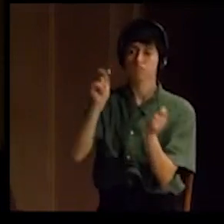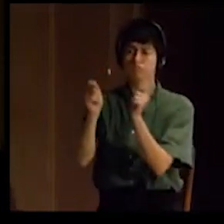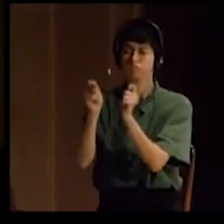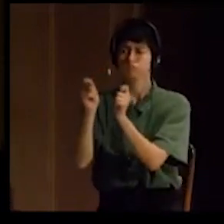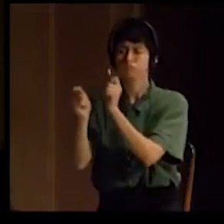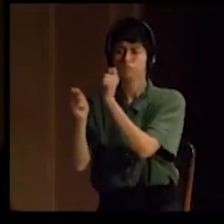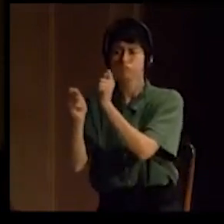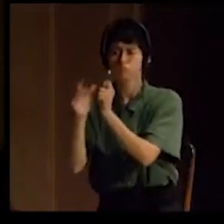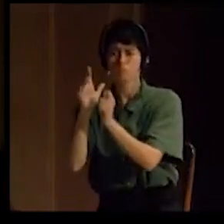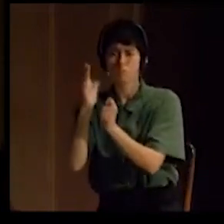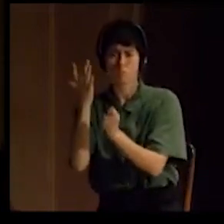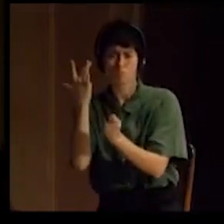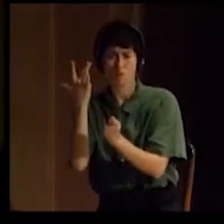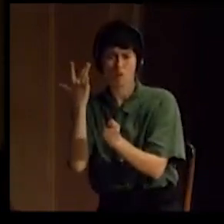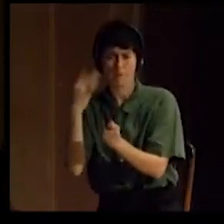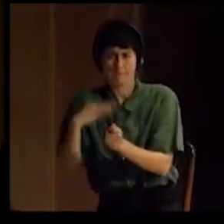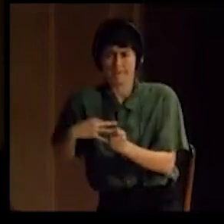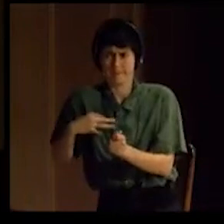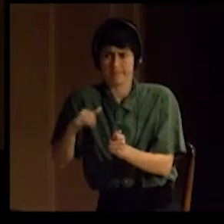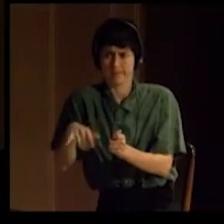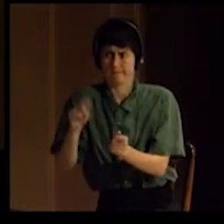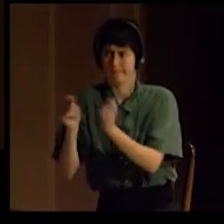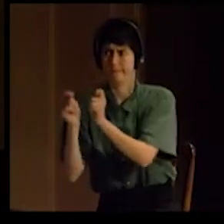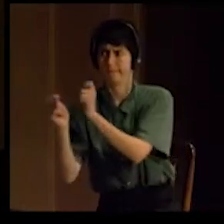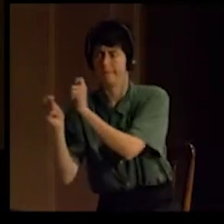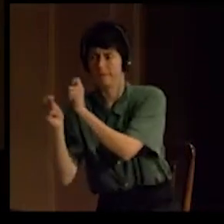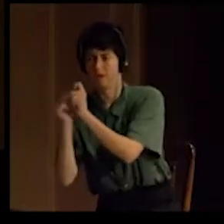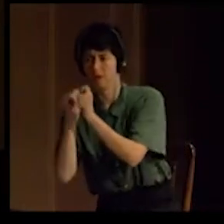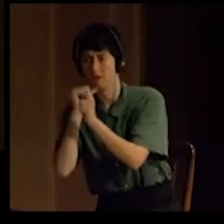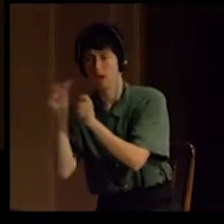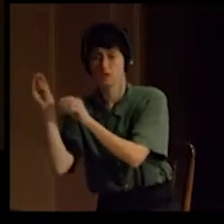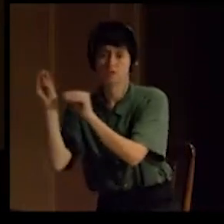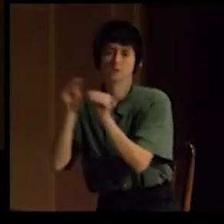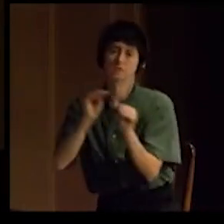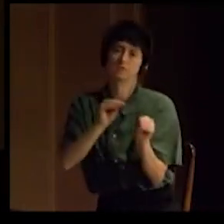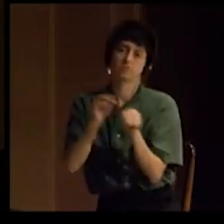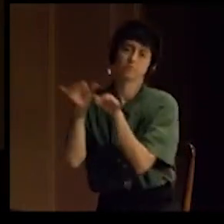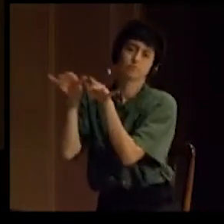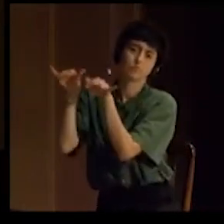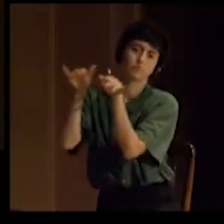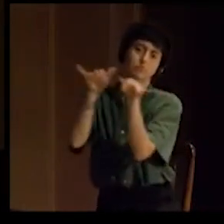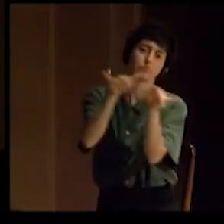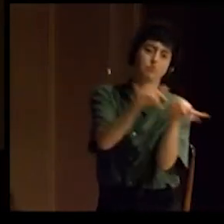Yeah, that's a great question. So we don't quite know